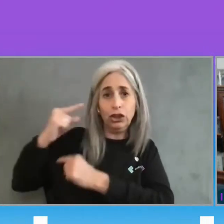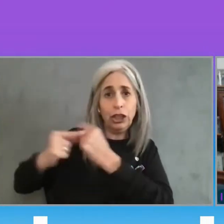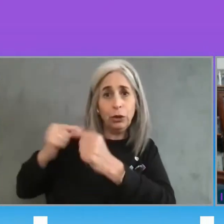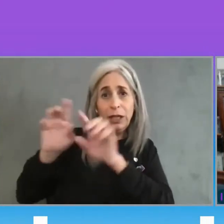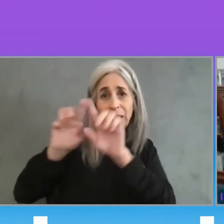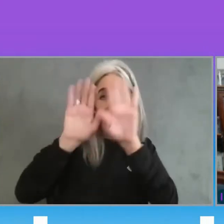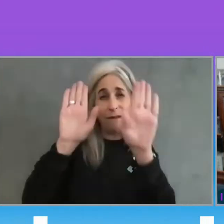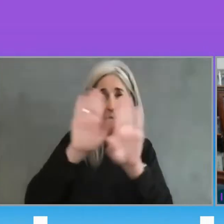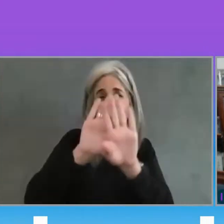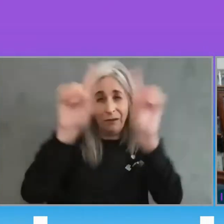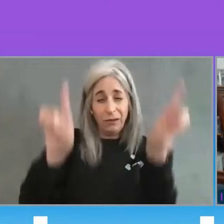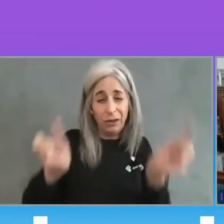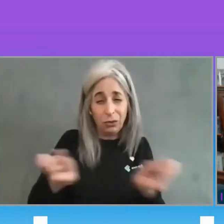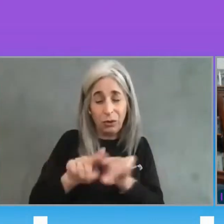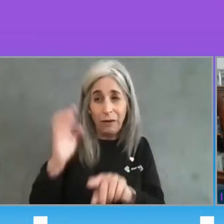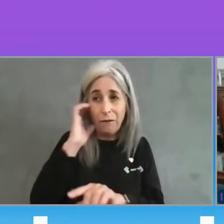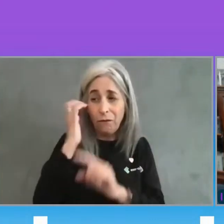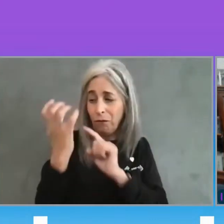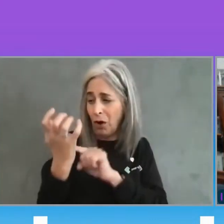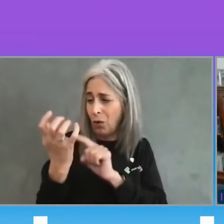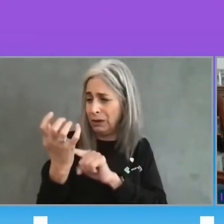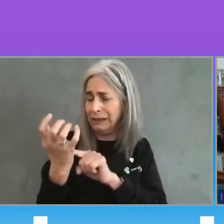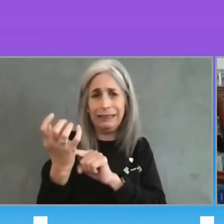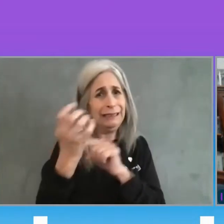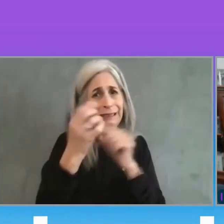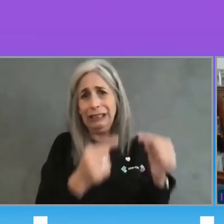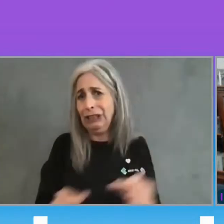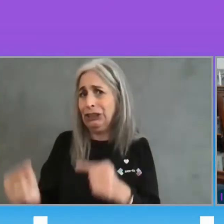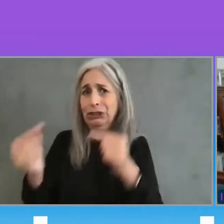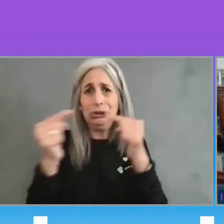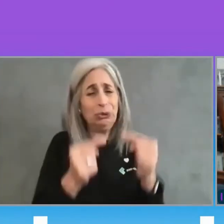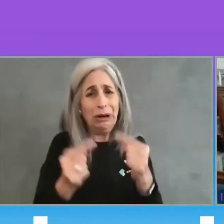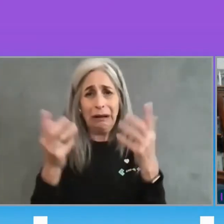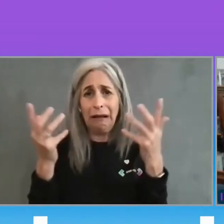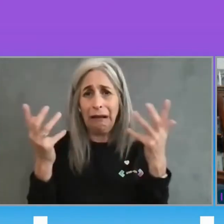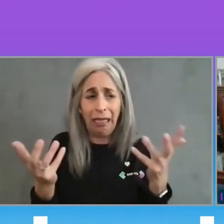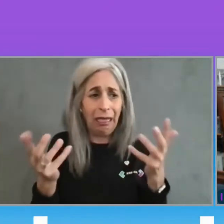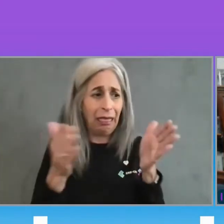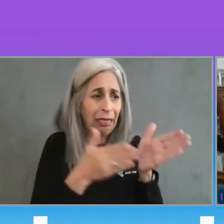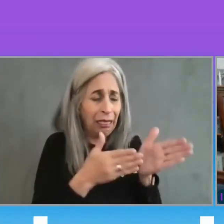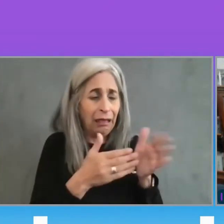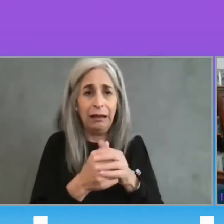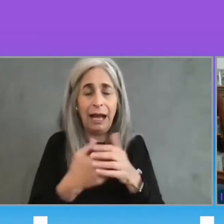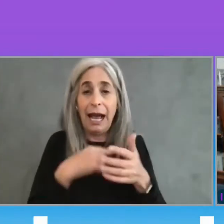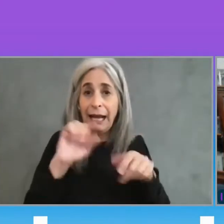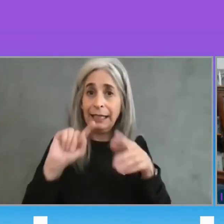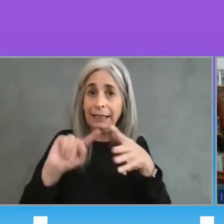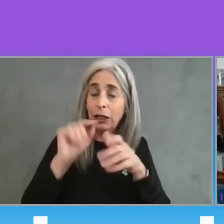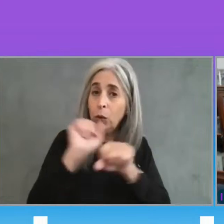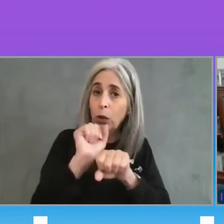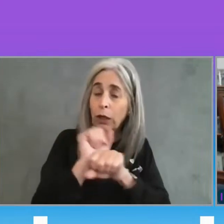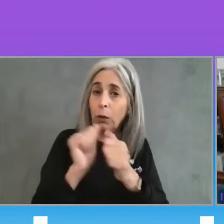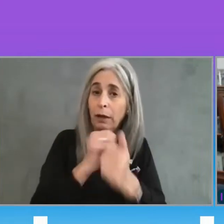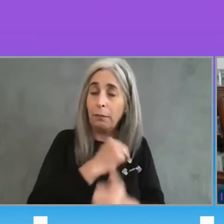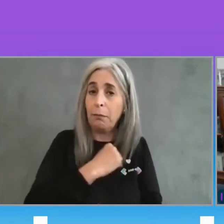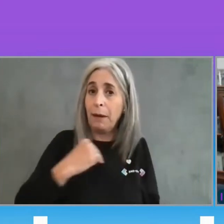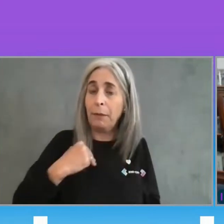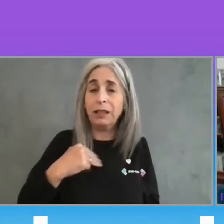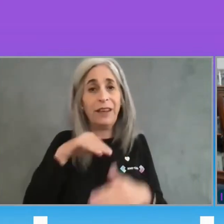the first generation flat green screen phones and really struggled with it. And then I